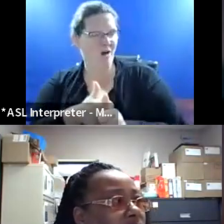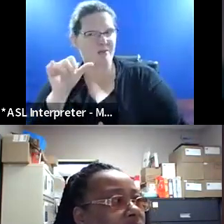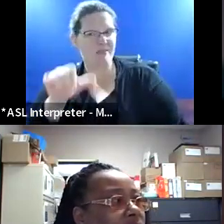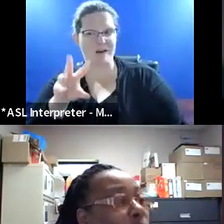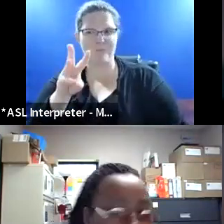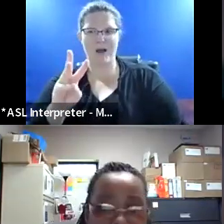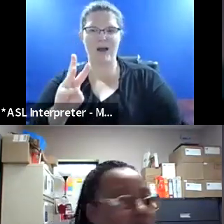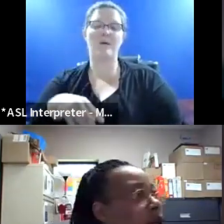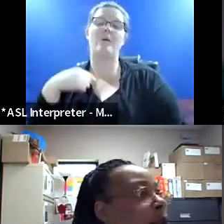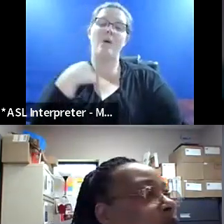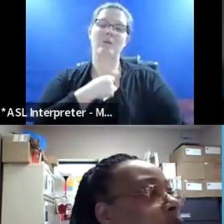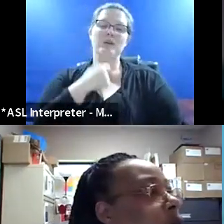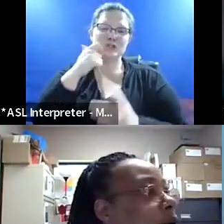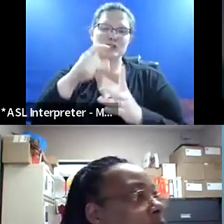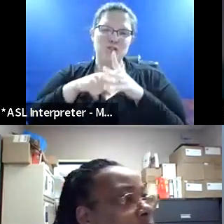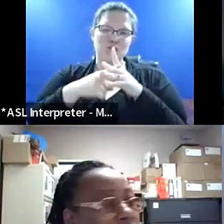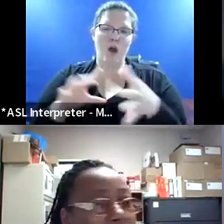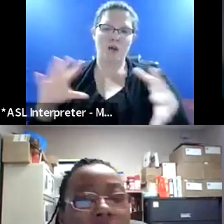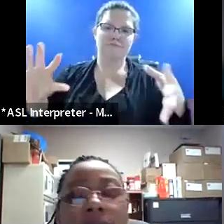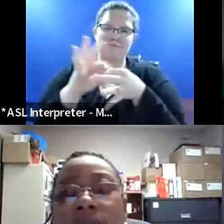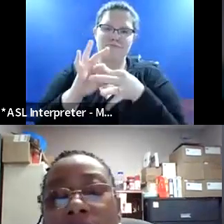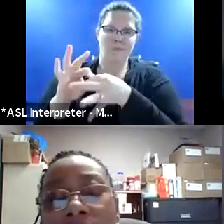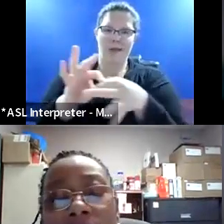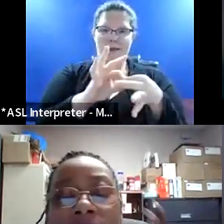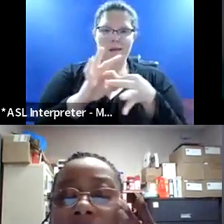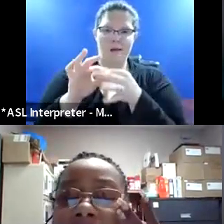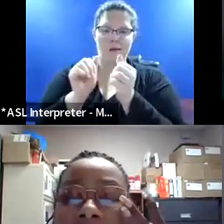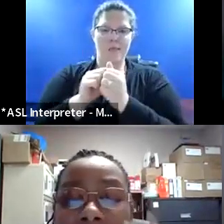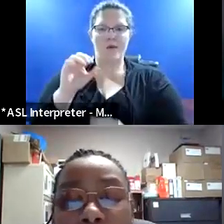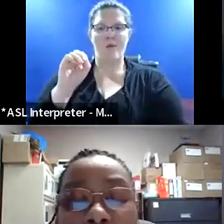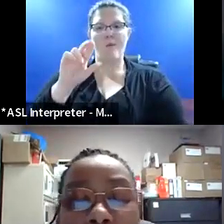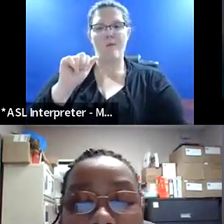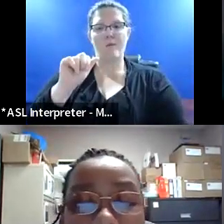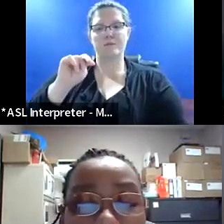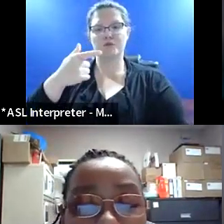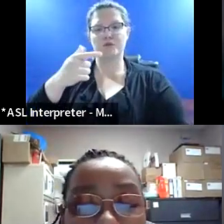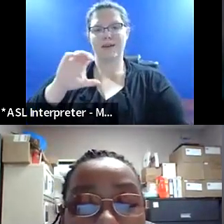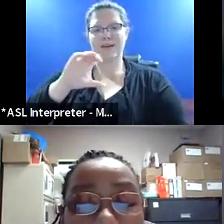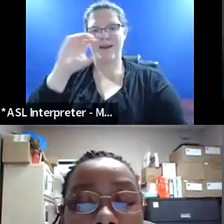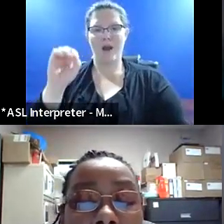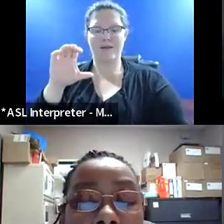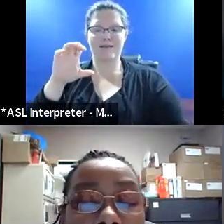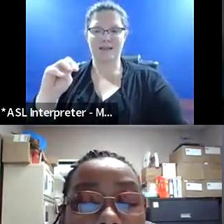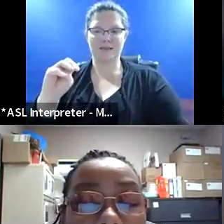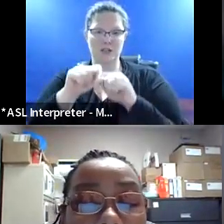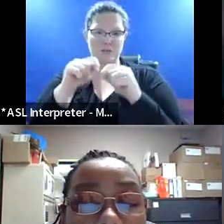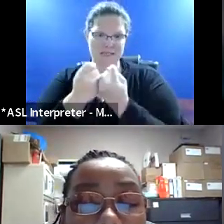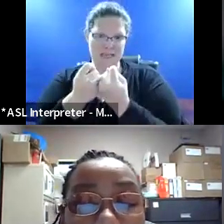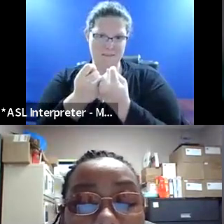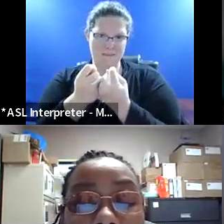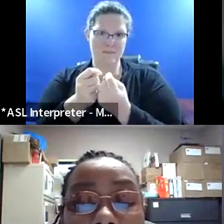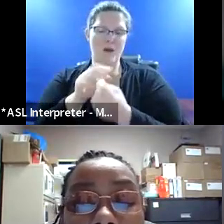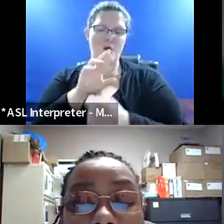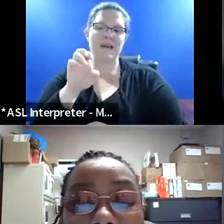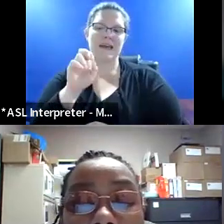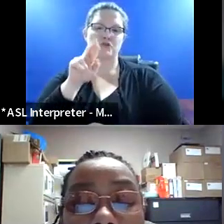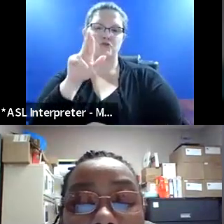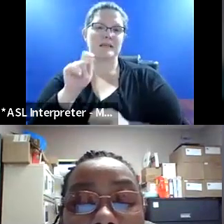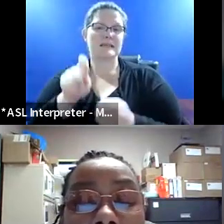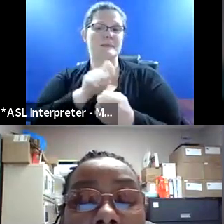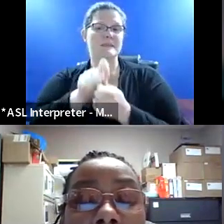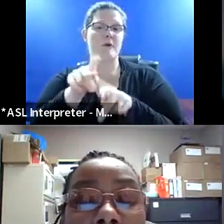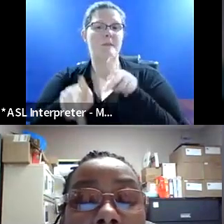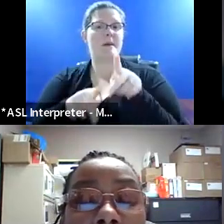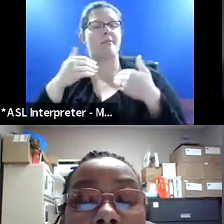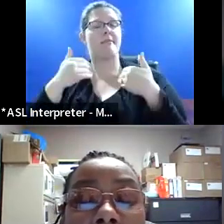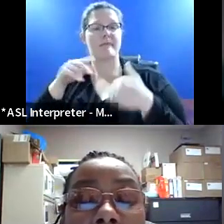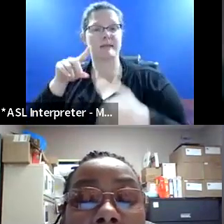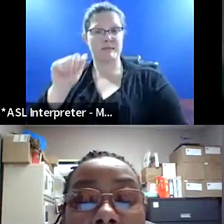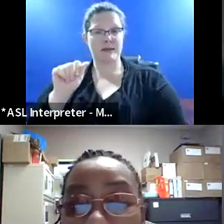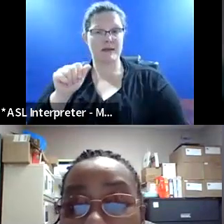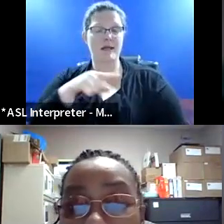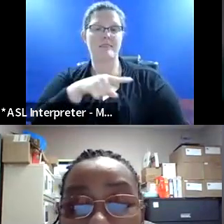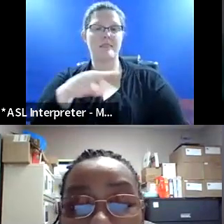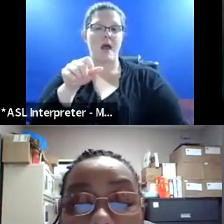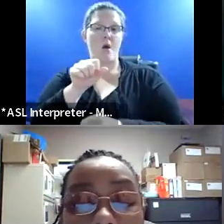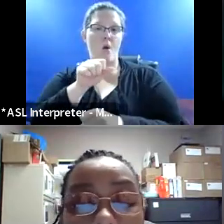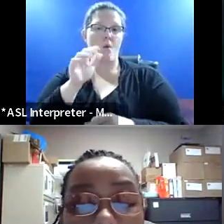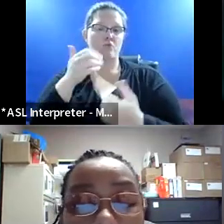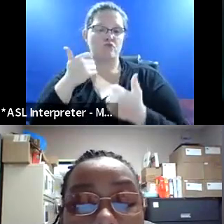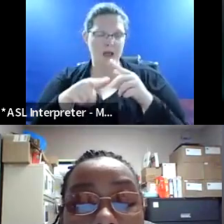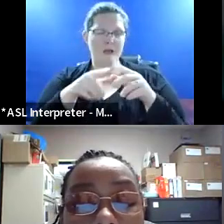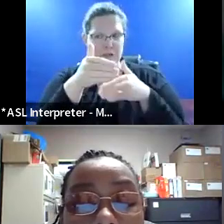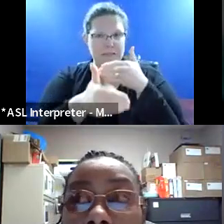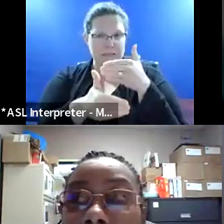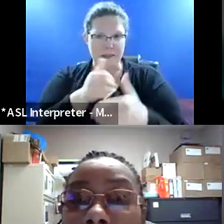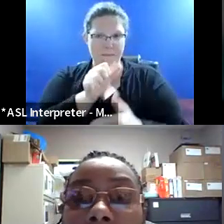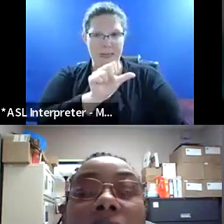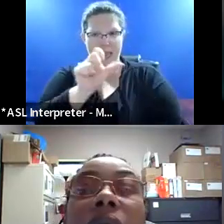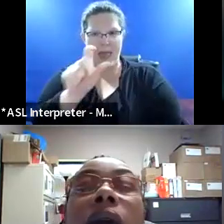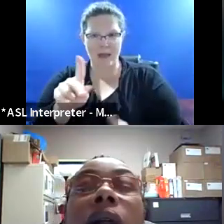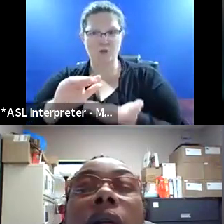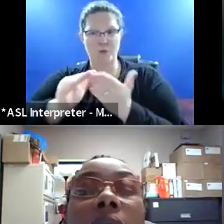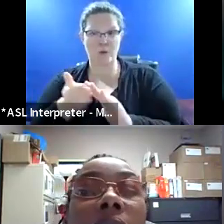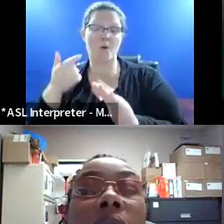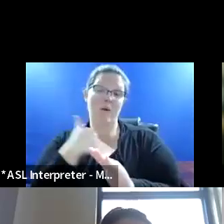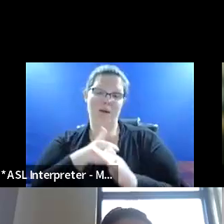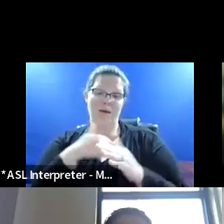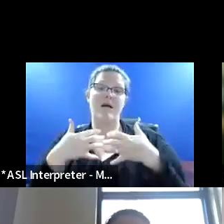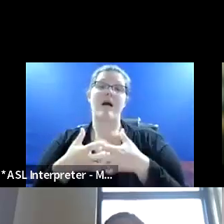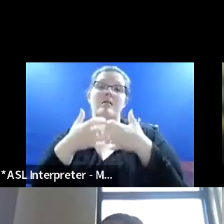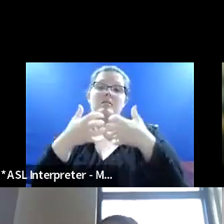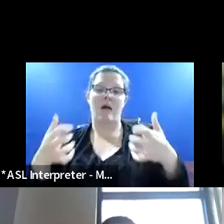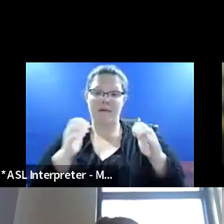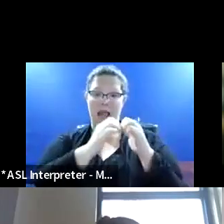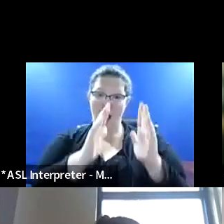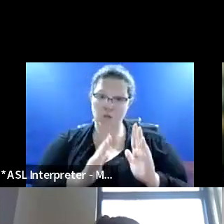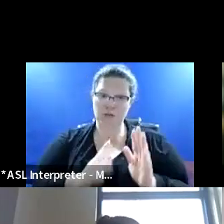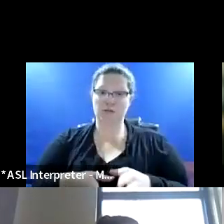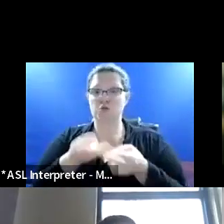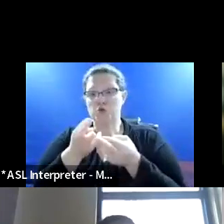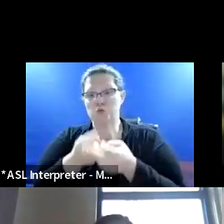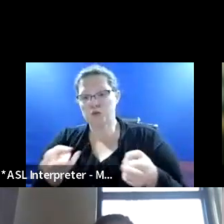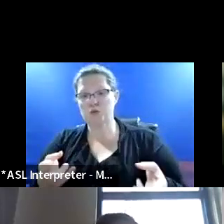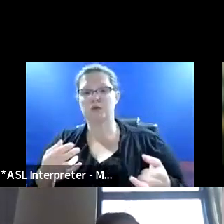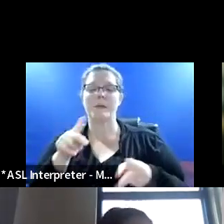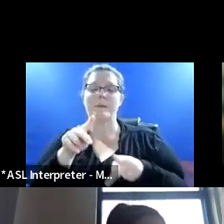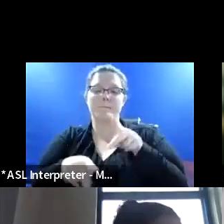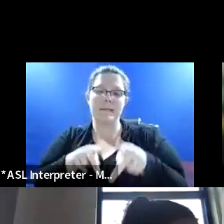THAT'S A REALLY TOUGH ACT TO FOLLOW BUT I WANT TO SHARE A LITTLE BIT ABOUT WHAT WE DO.